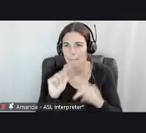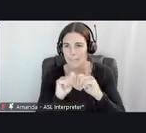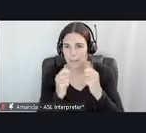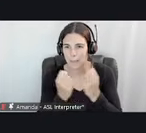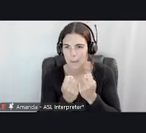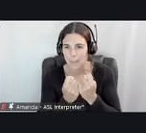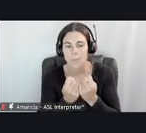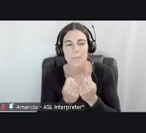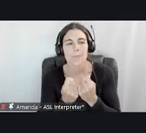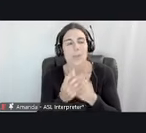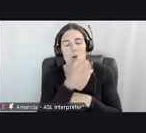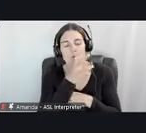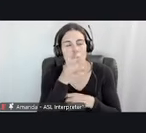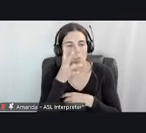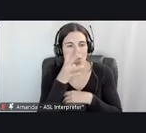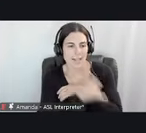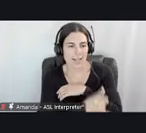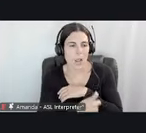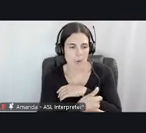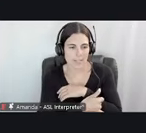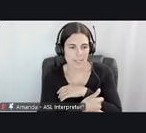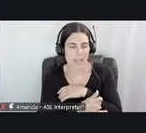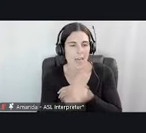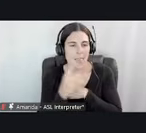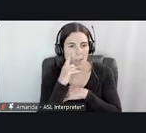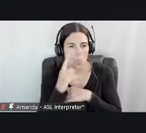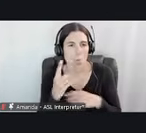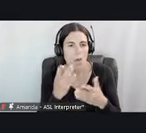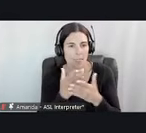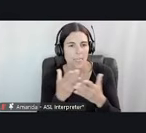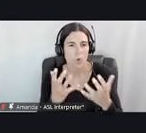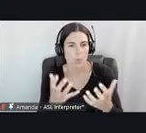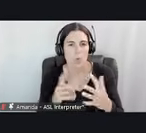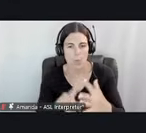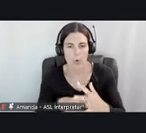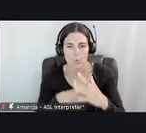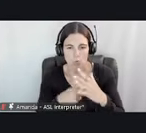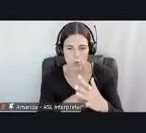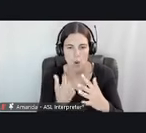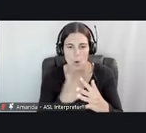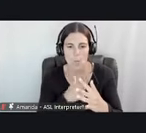counties. I think one of the things we'd want to start with is uh we were very intentional